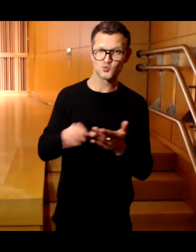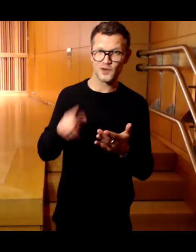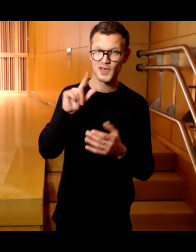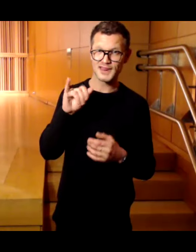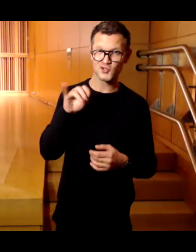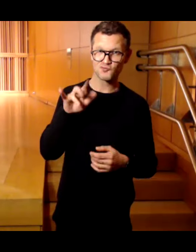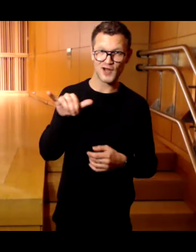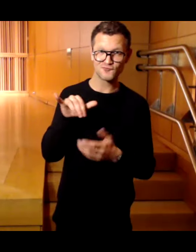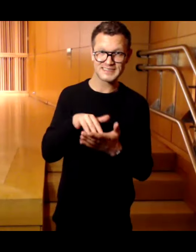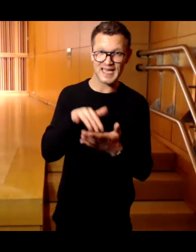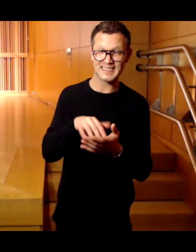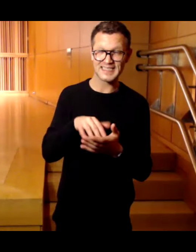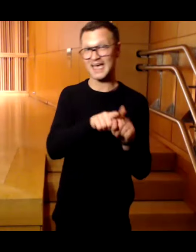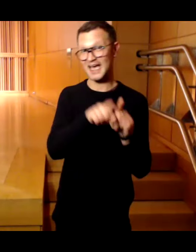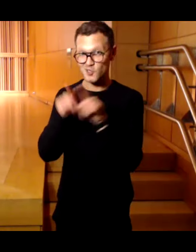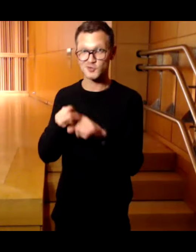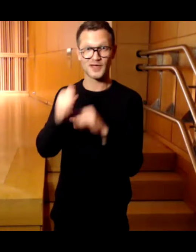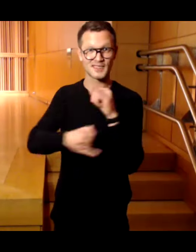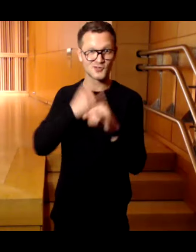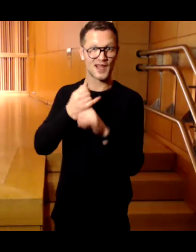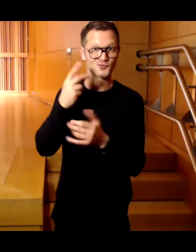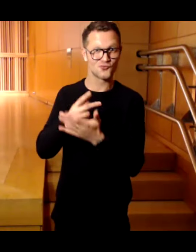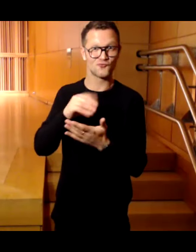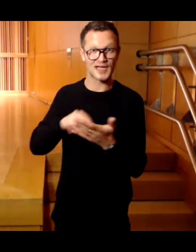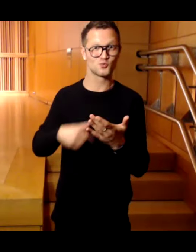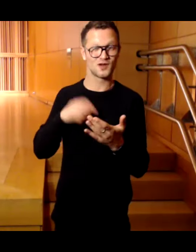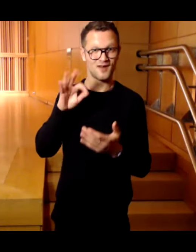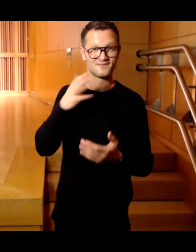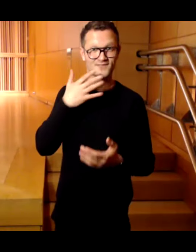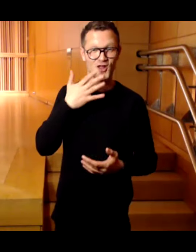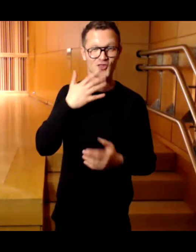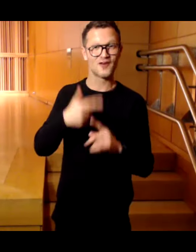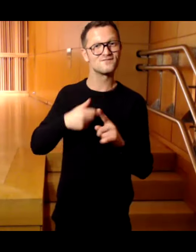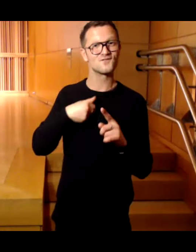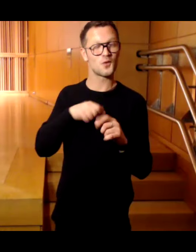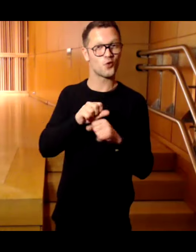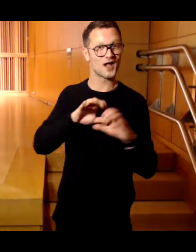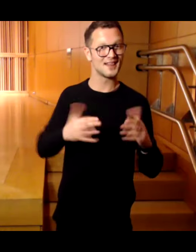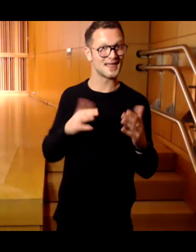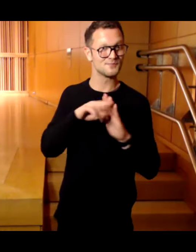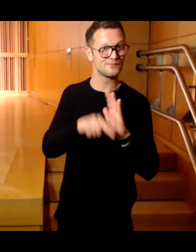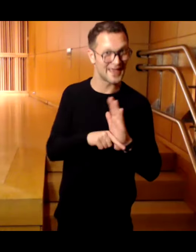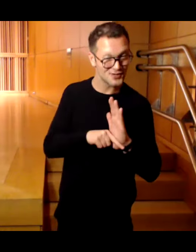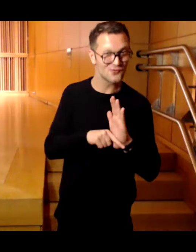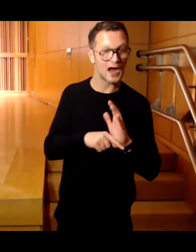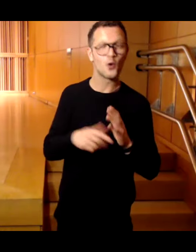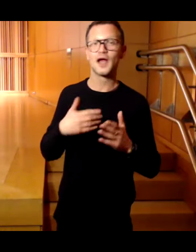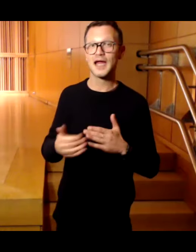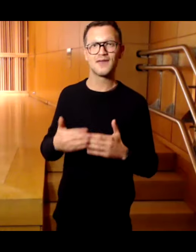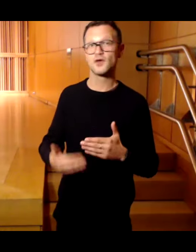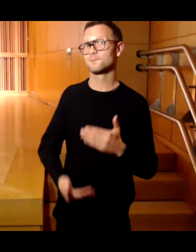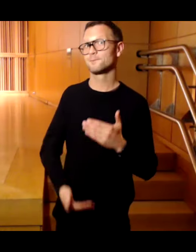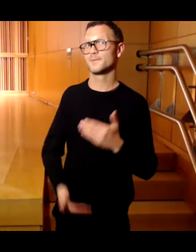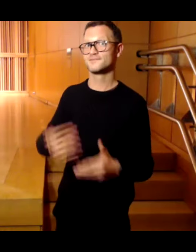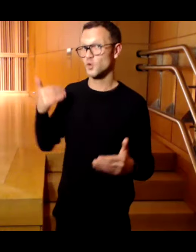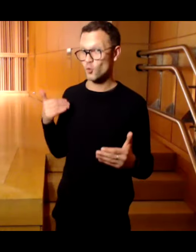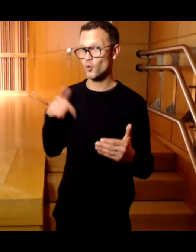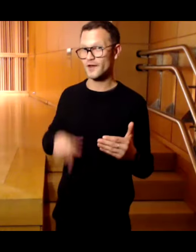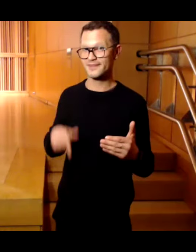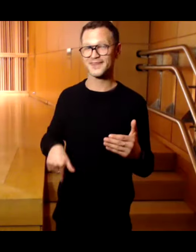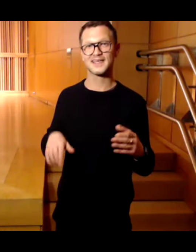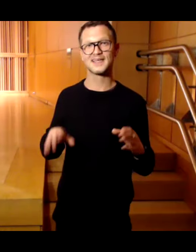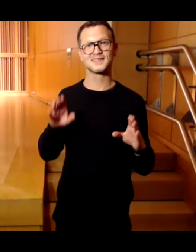an international grad student of color. from a working-class background, even before these openly fascist times.